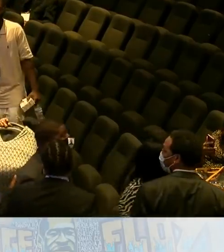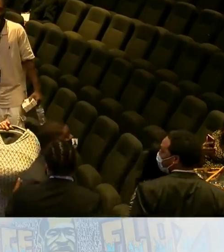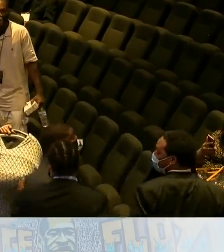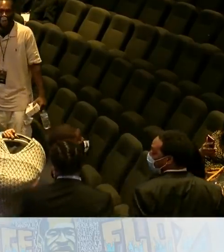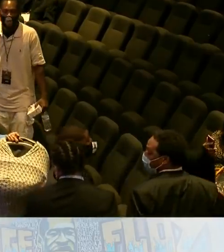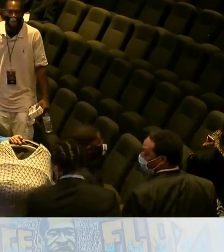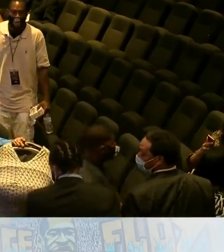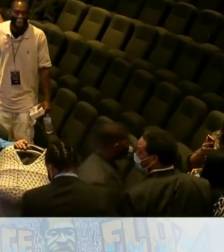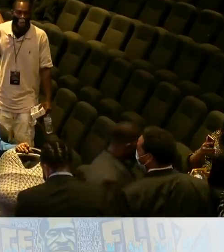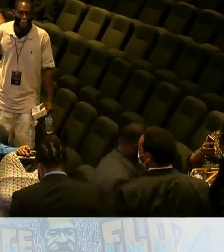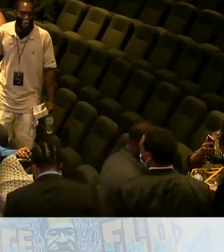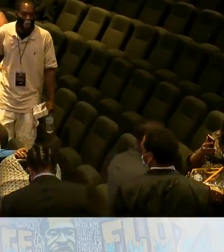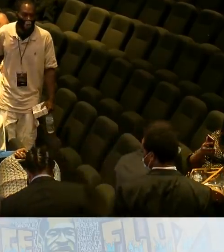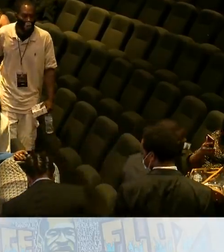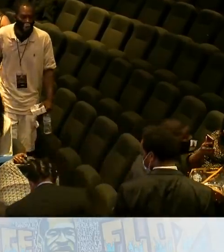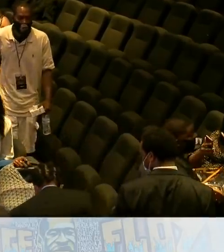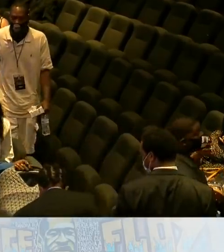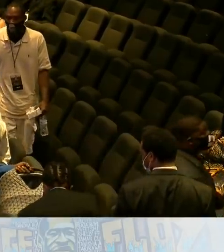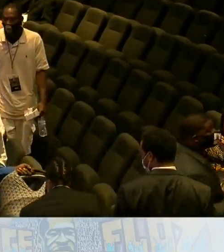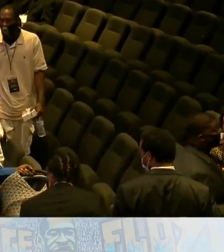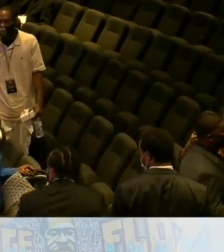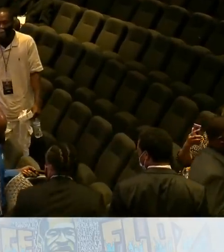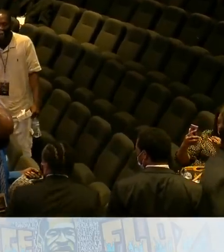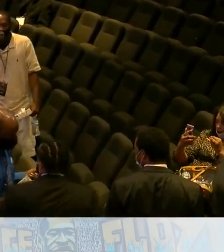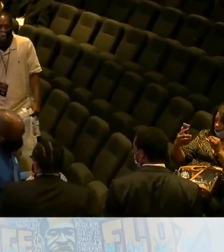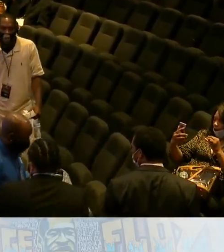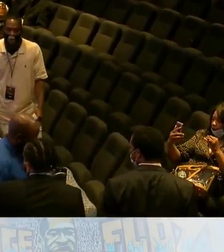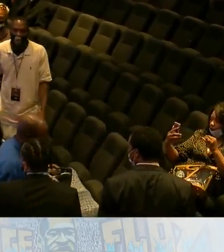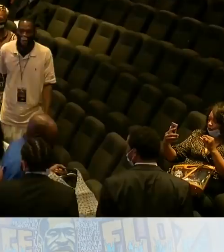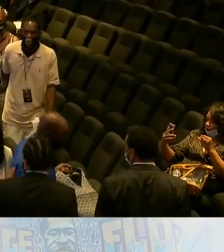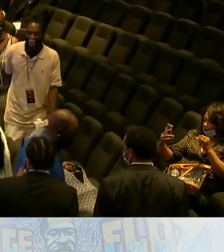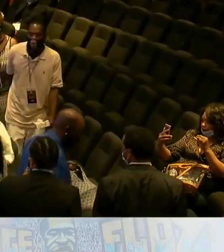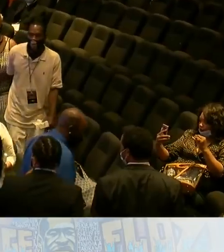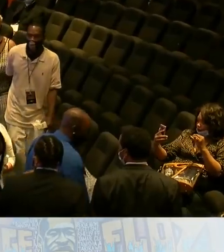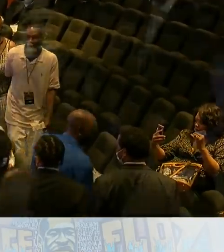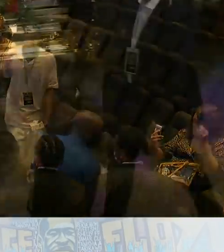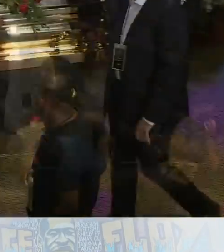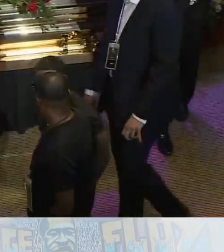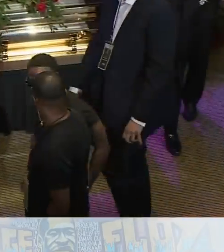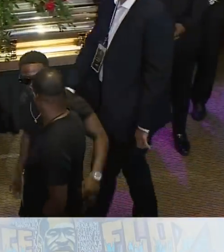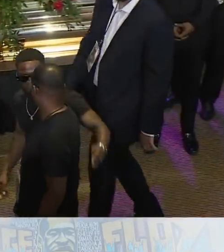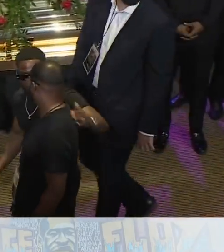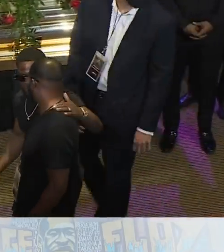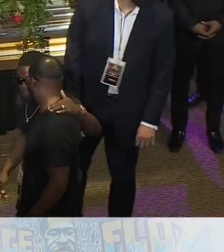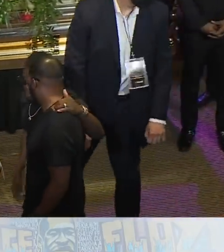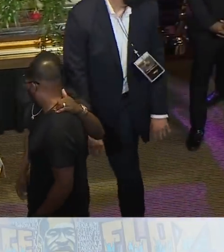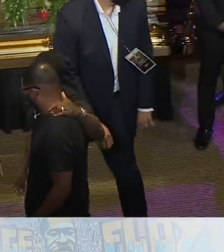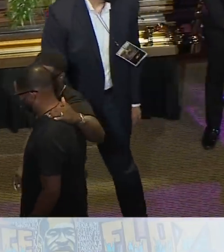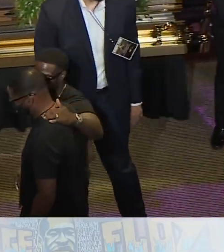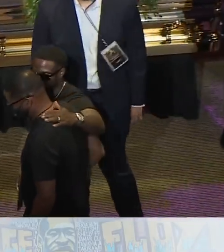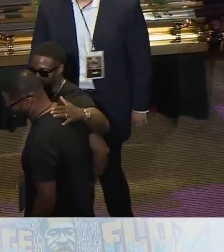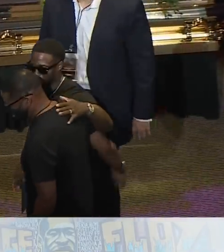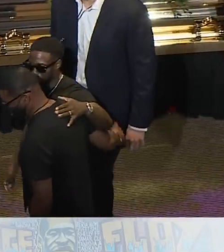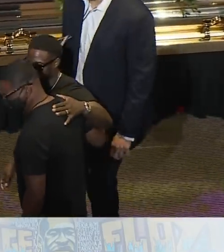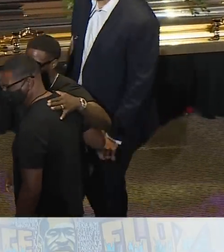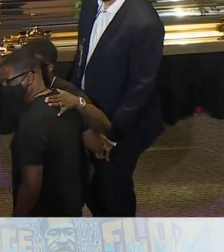CAN YOU PLEASE REMAIN SEATED FOR A MINUTE? PLEASE ESCORT THIS FAMILY OUT.